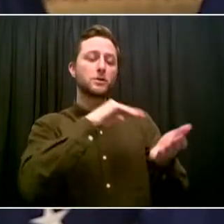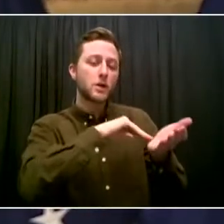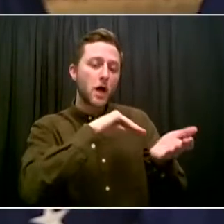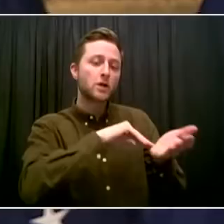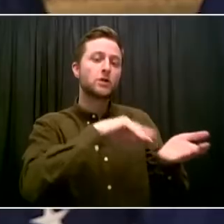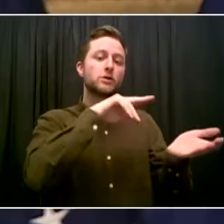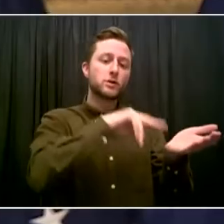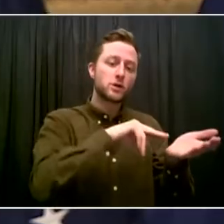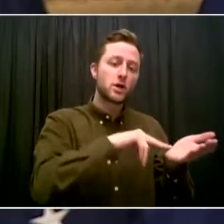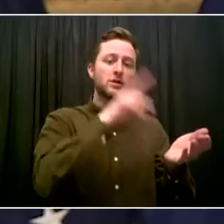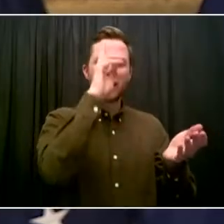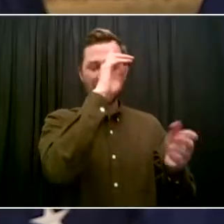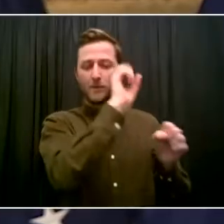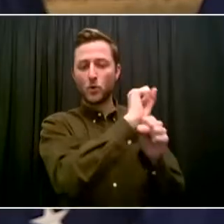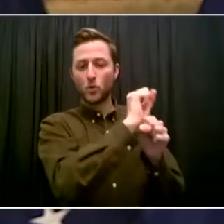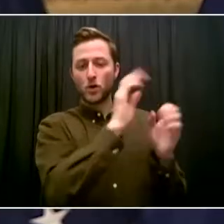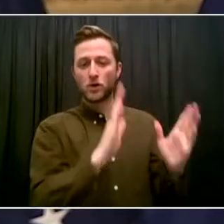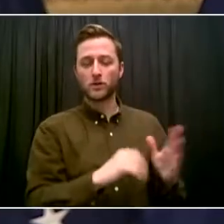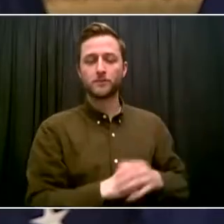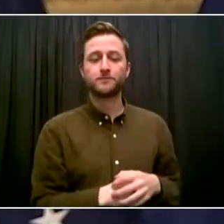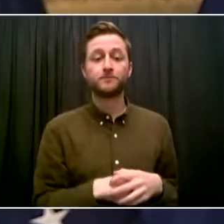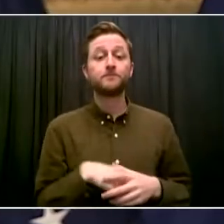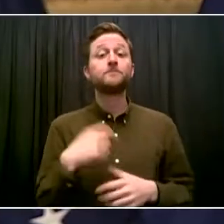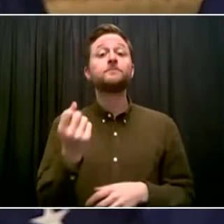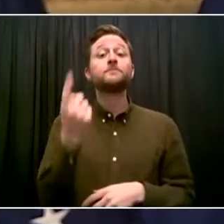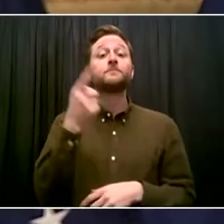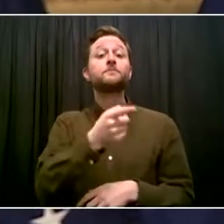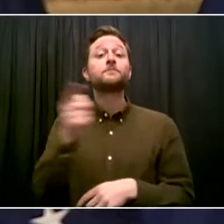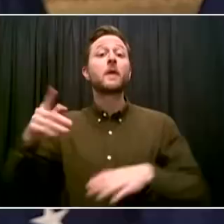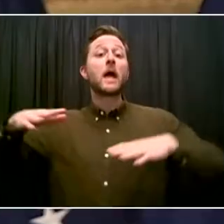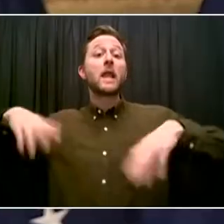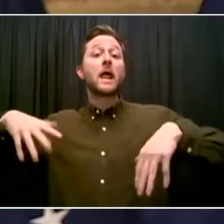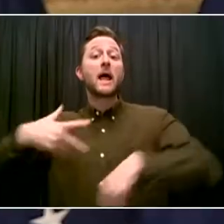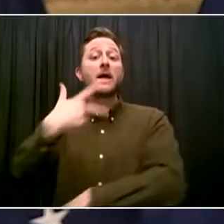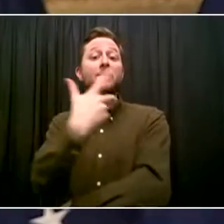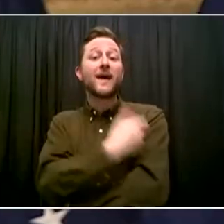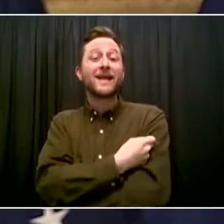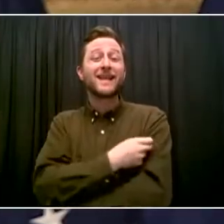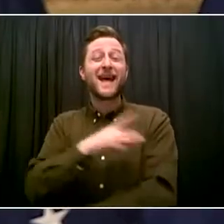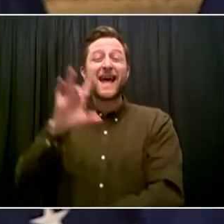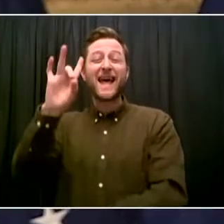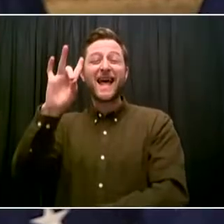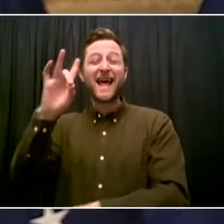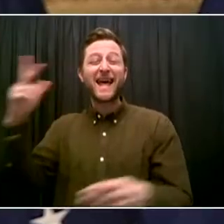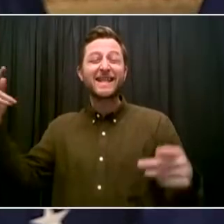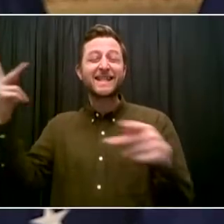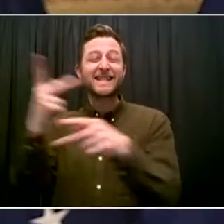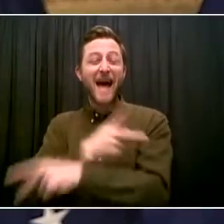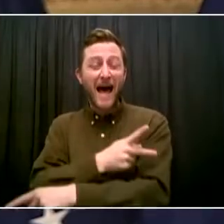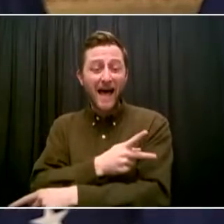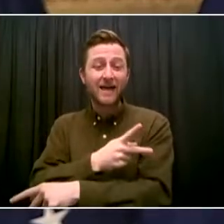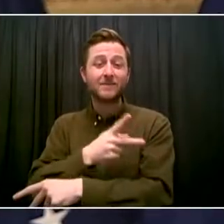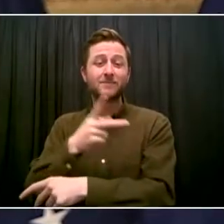YOU HELPED TO PROTEC OTUR HOSPITALS AND HEALTH WORKERS. THE MOST RECENT DATA SHOWS THAT